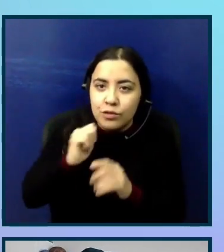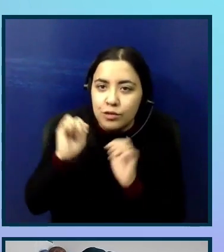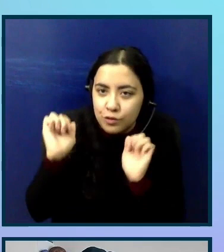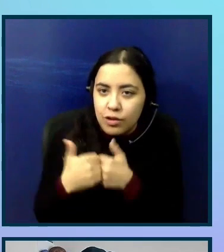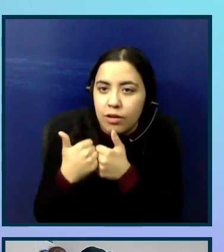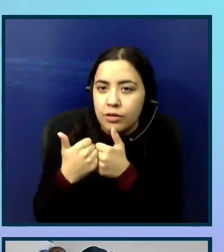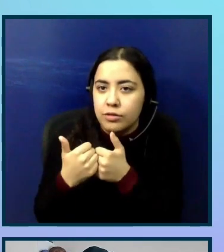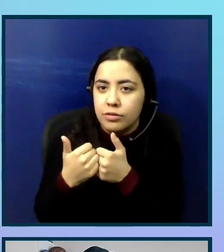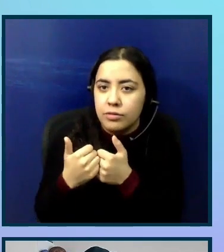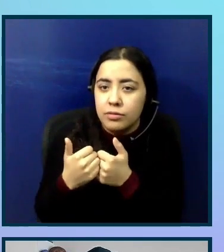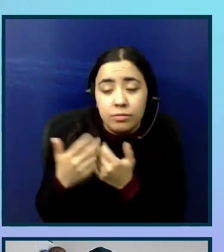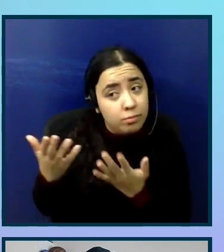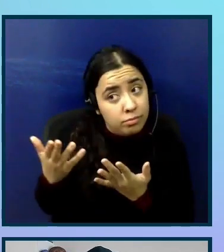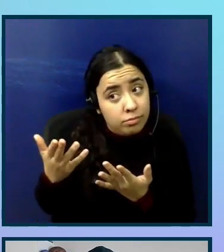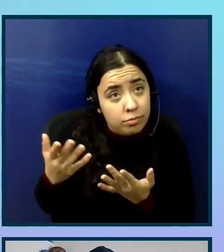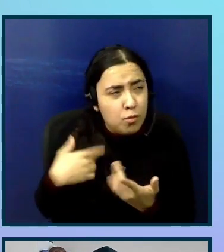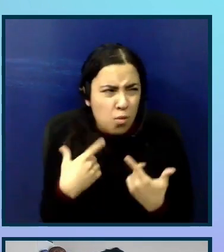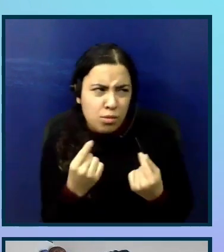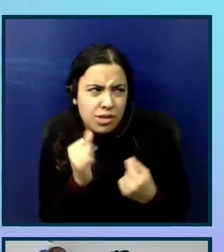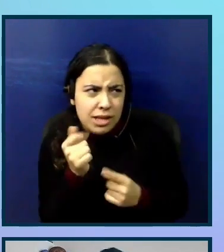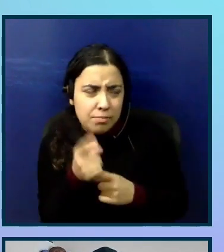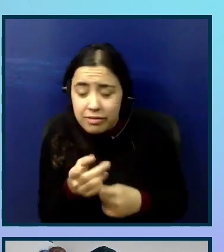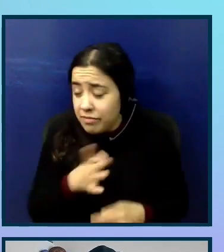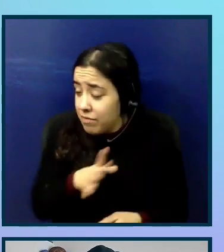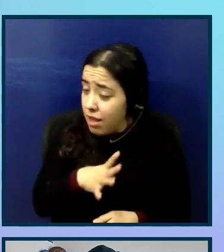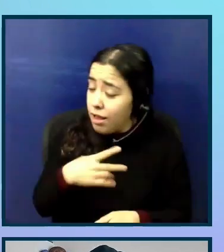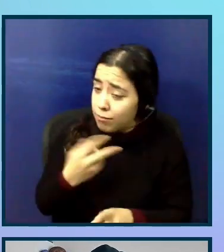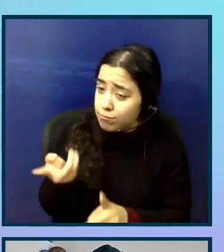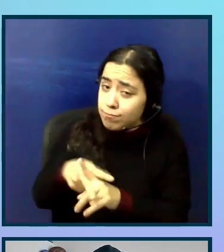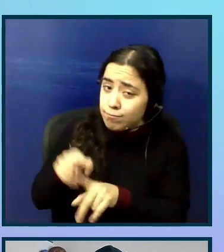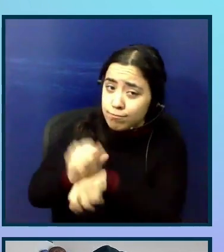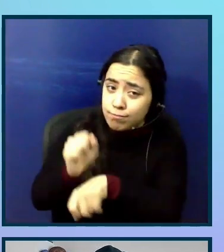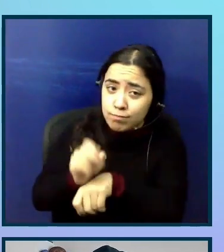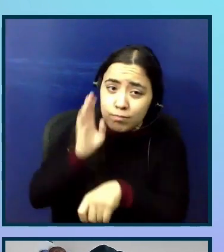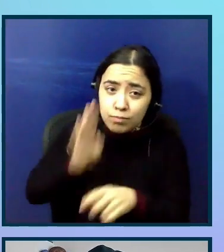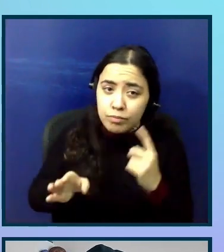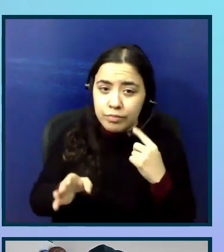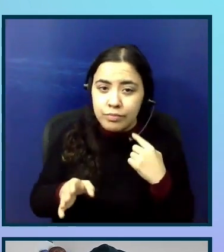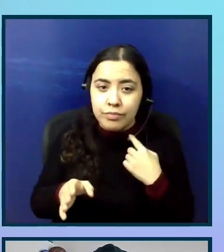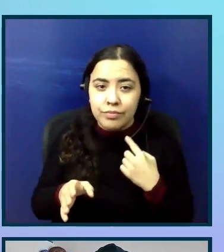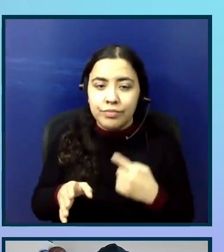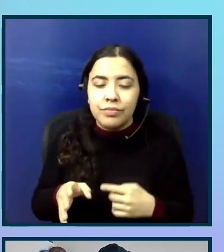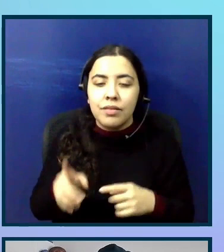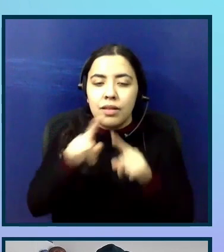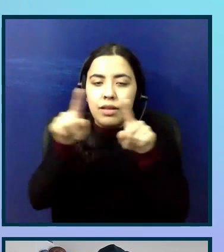you challenged me for it so I'll put you to it. I do have a meme on here that's got that ain't nobody got time for that person along